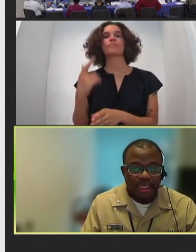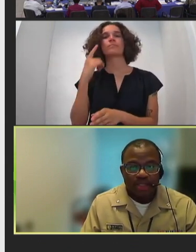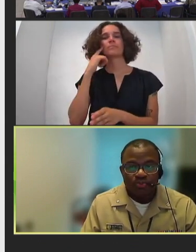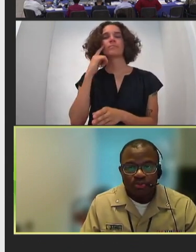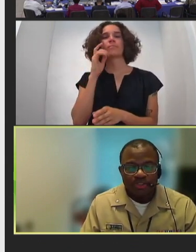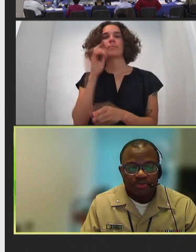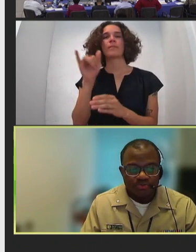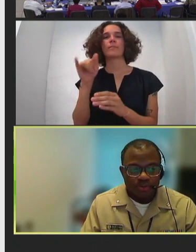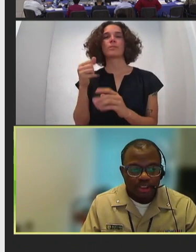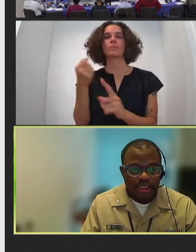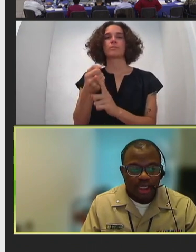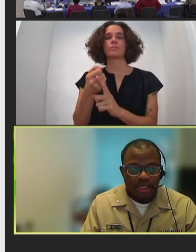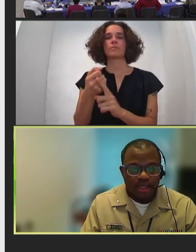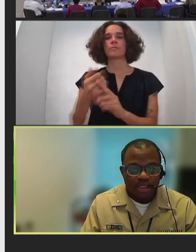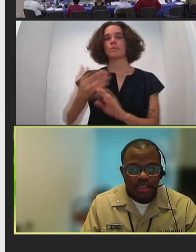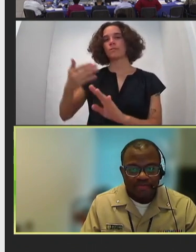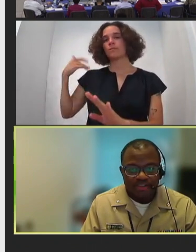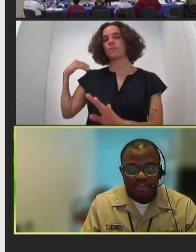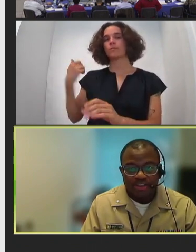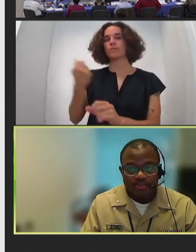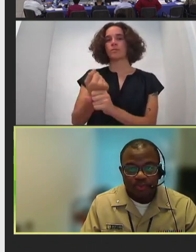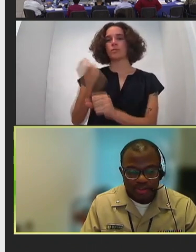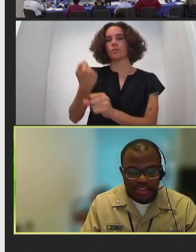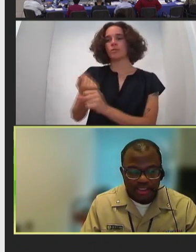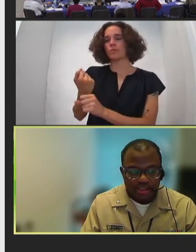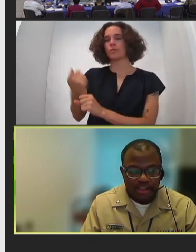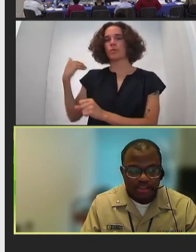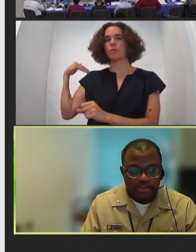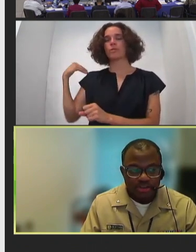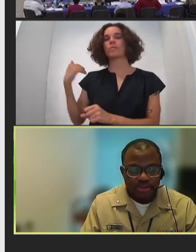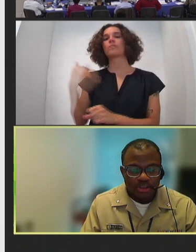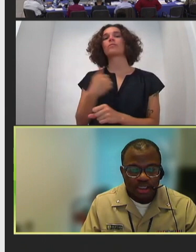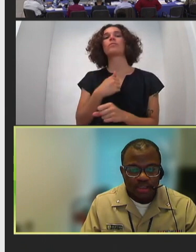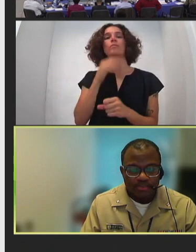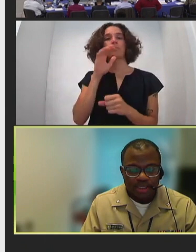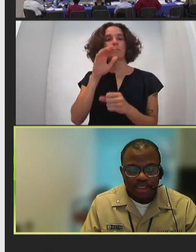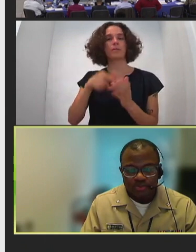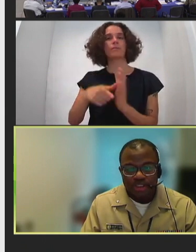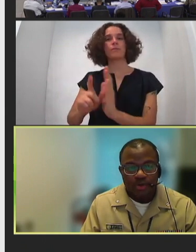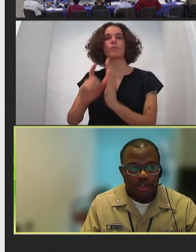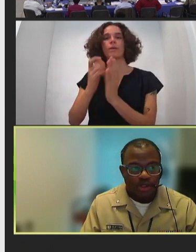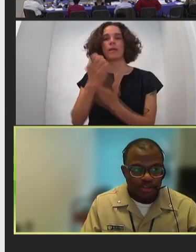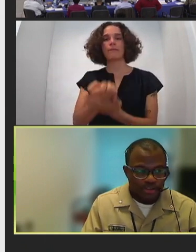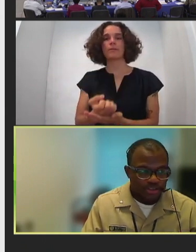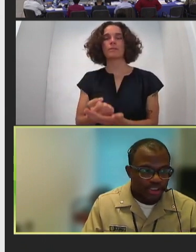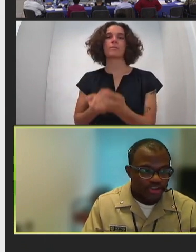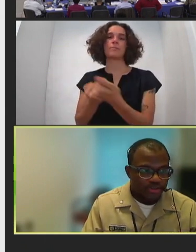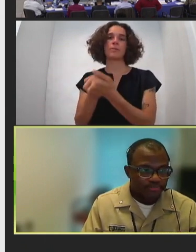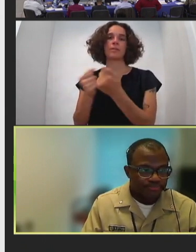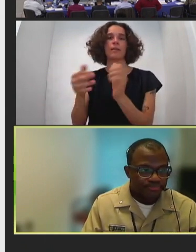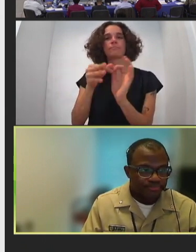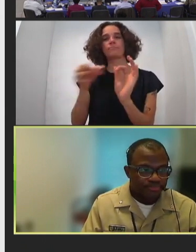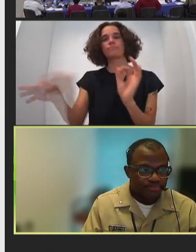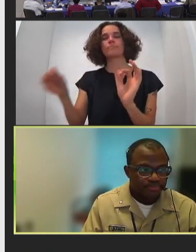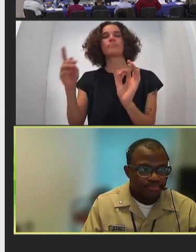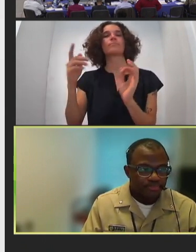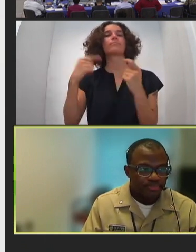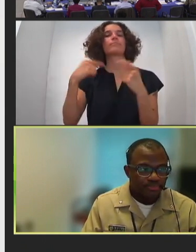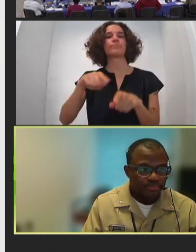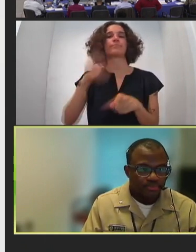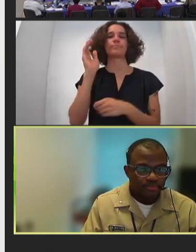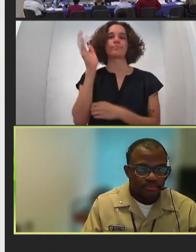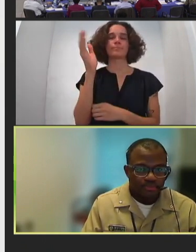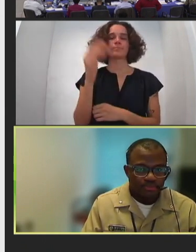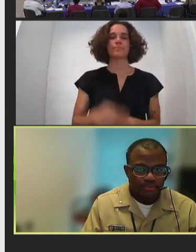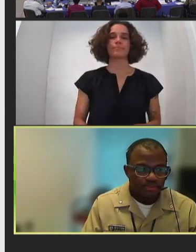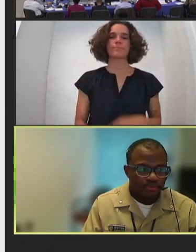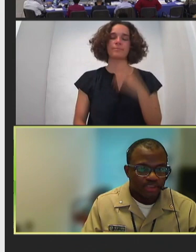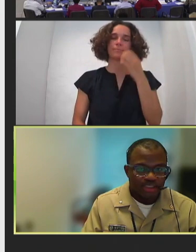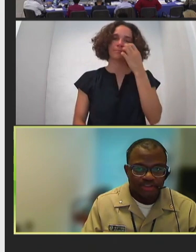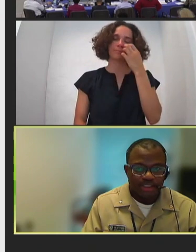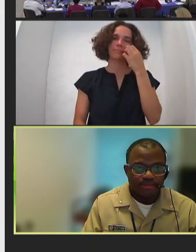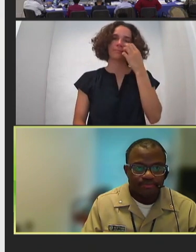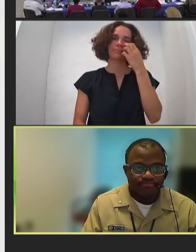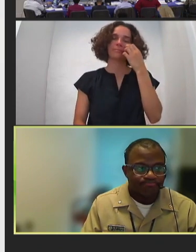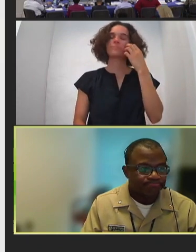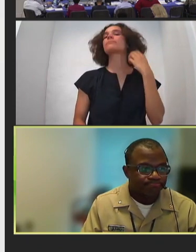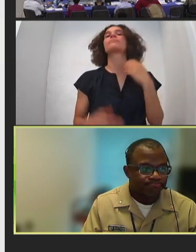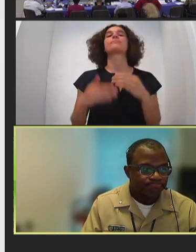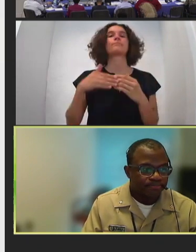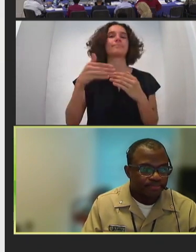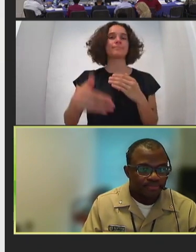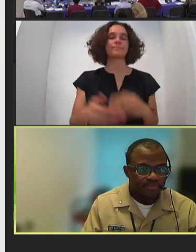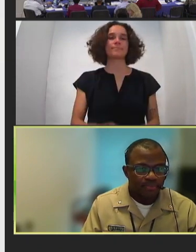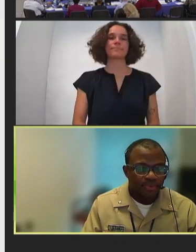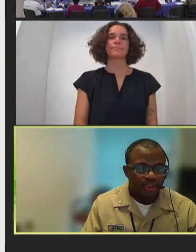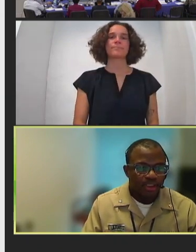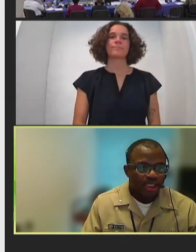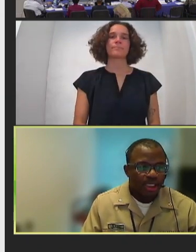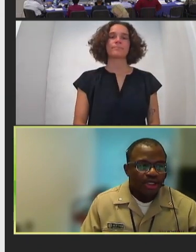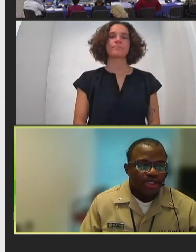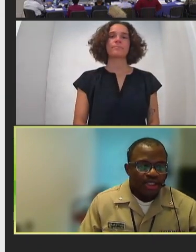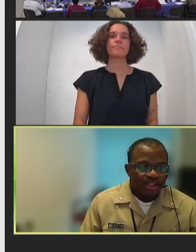and we'll be reviewing evidence to support that as we go along in our discussion. Next slide.